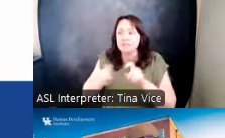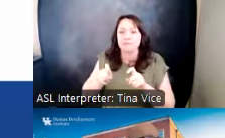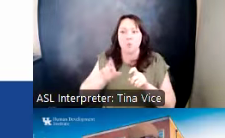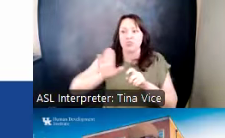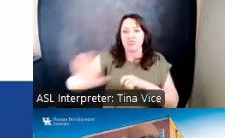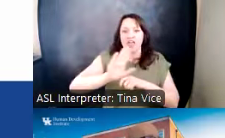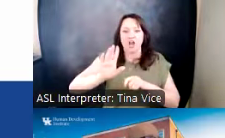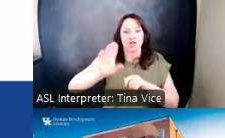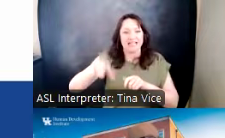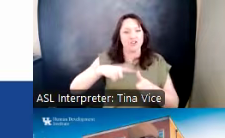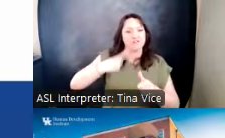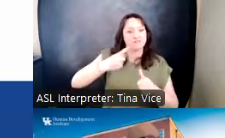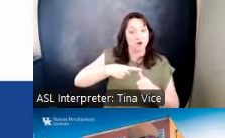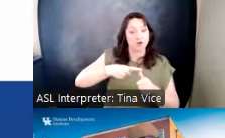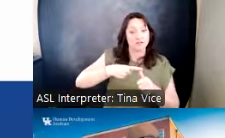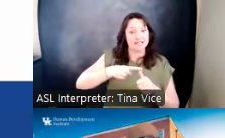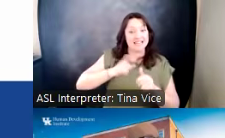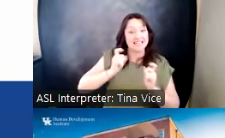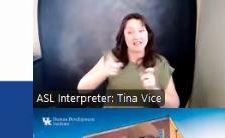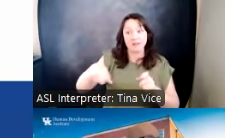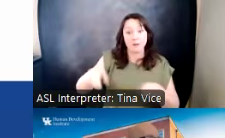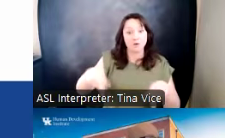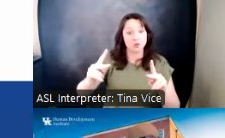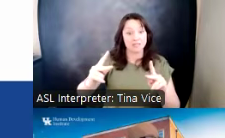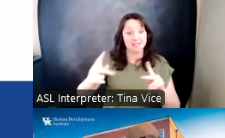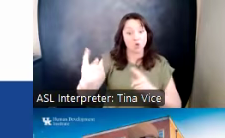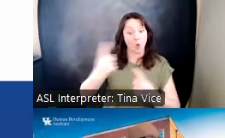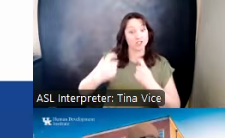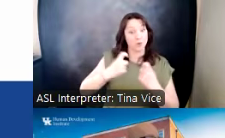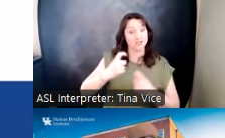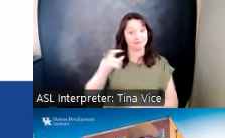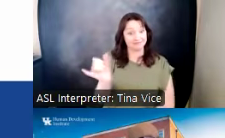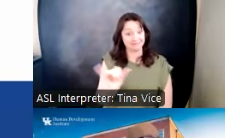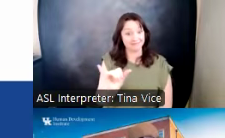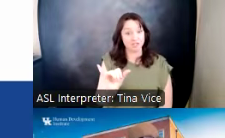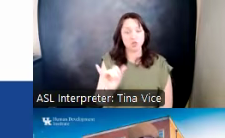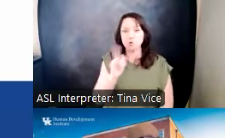giving them an opportunity to ask you questions that you're really on the same page there and everybody's